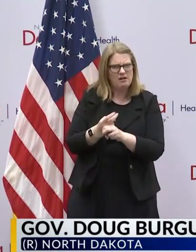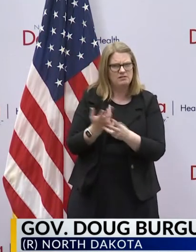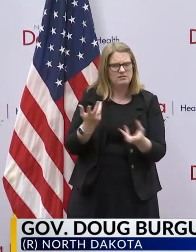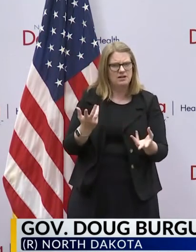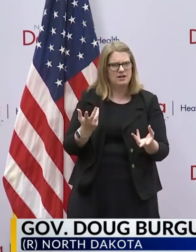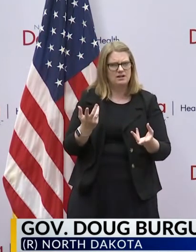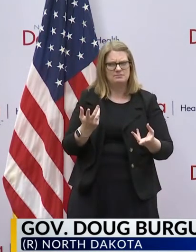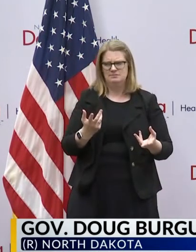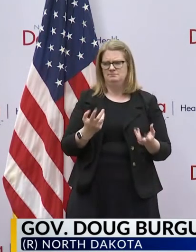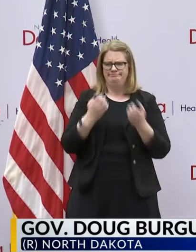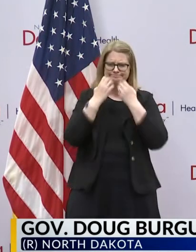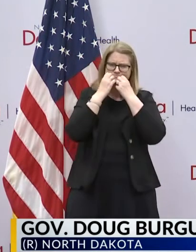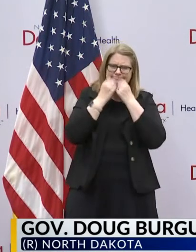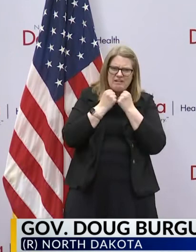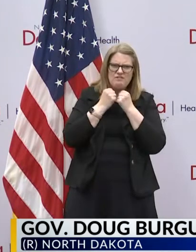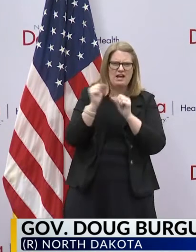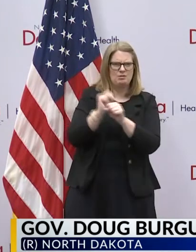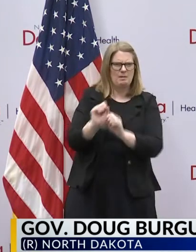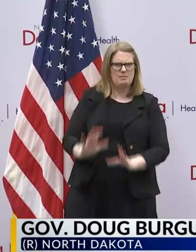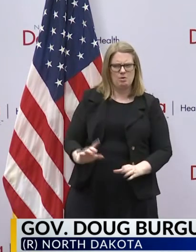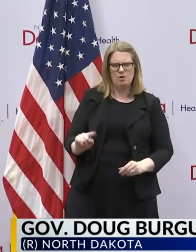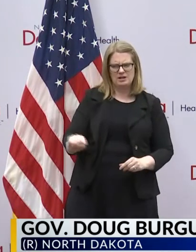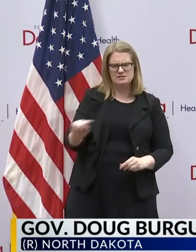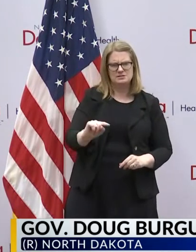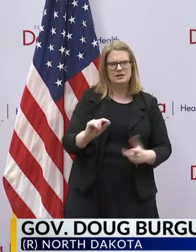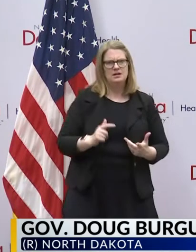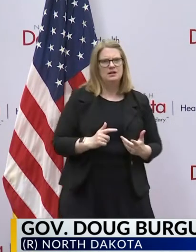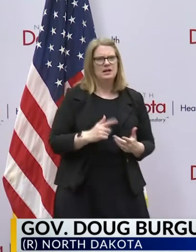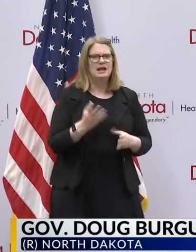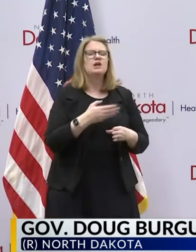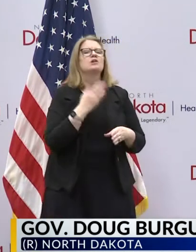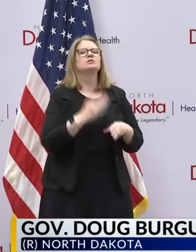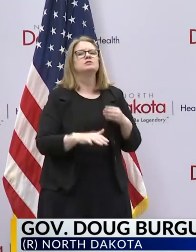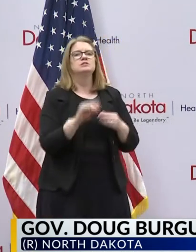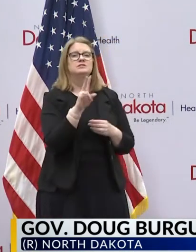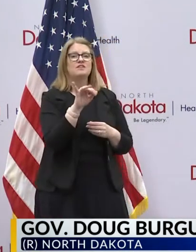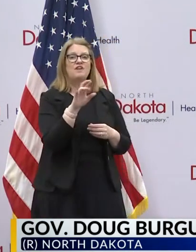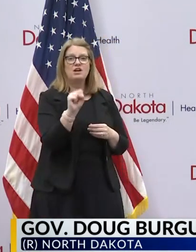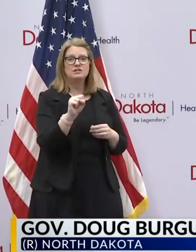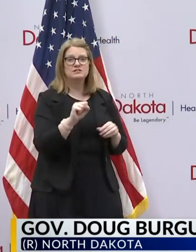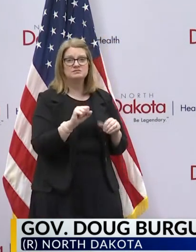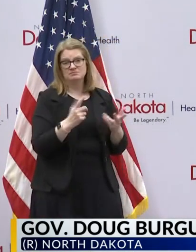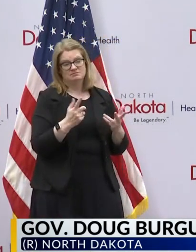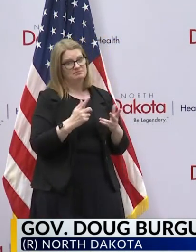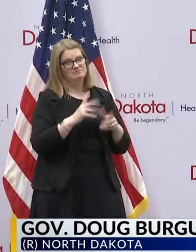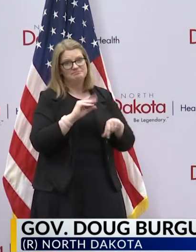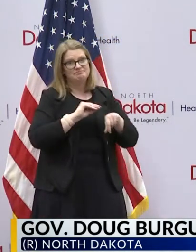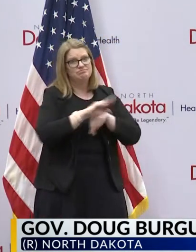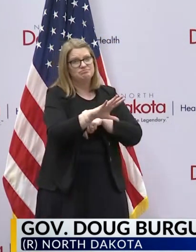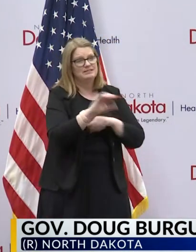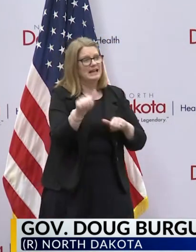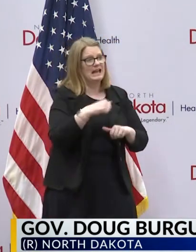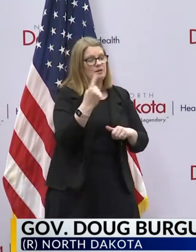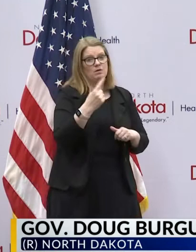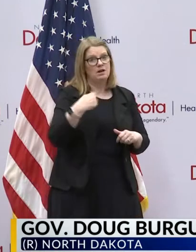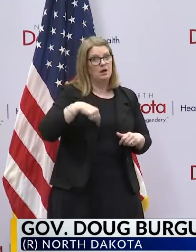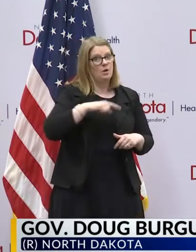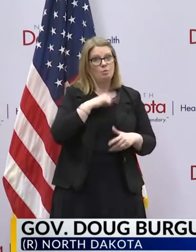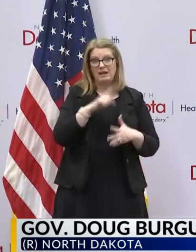GRANDPARENTS, GREAT GRANDPARENTS AND ELDERS IN THE LONG-TERM CARE SITUATIONS. AND IN CONCLUSION, ON THIS, I JUST HAVE ONE THING TO SAY, THE